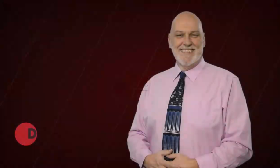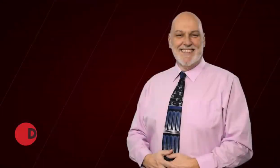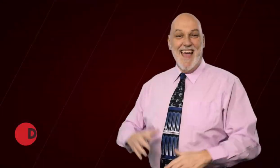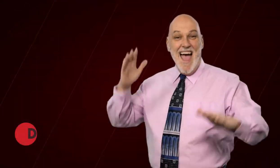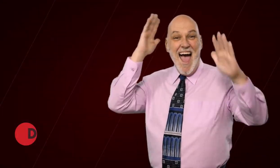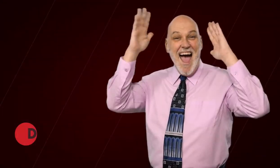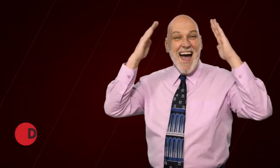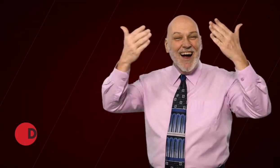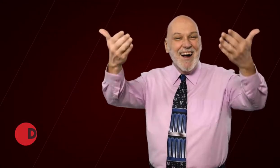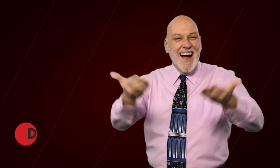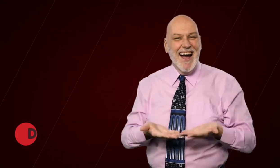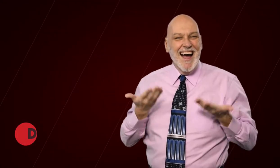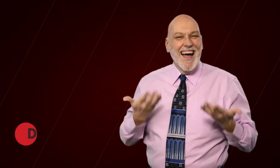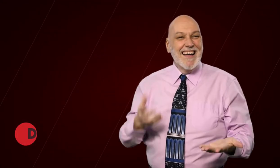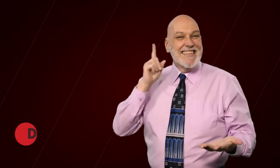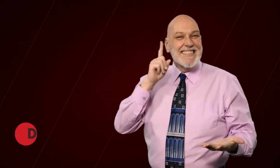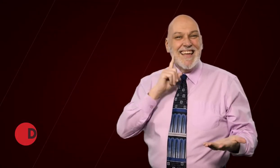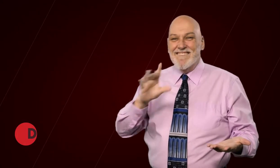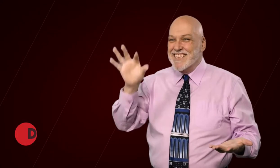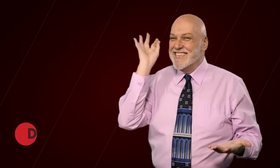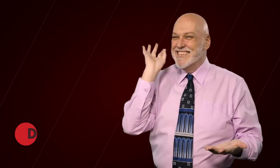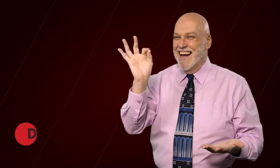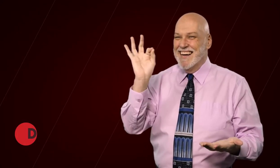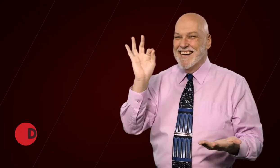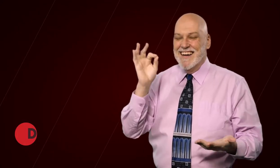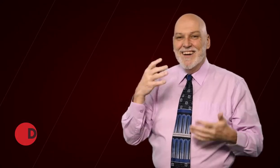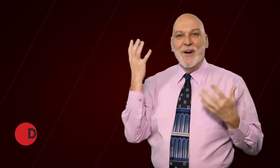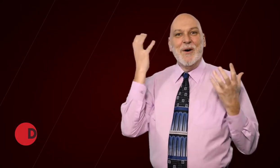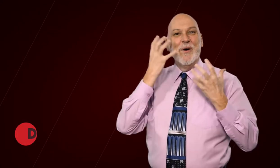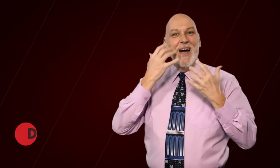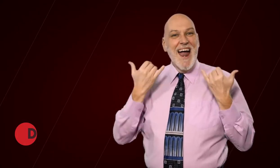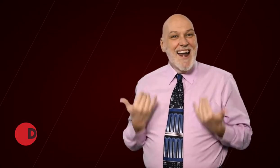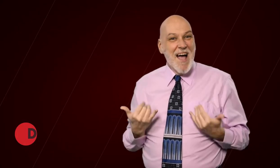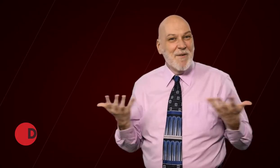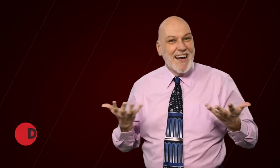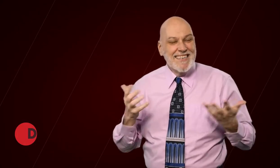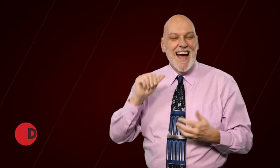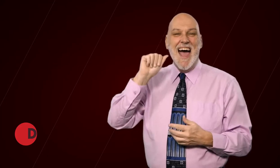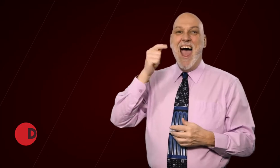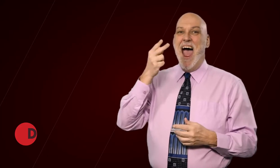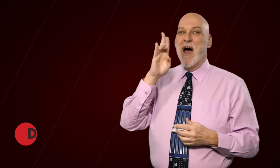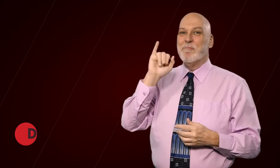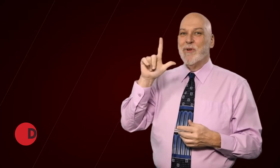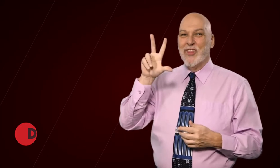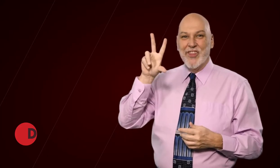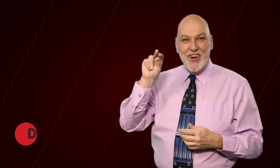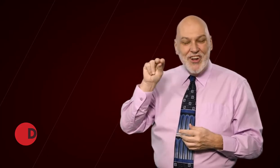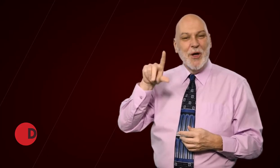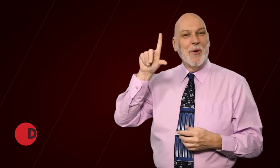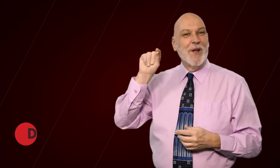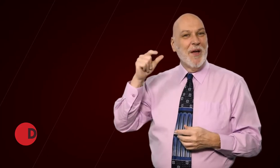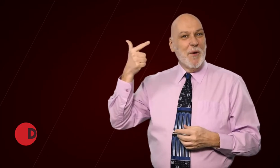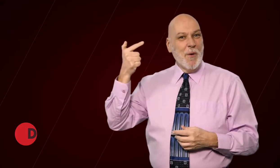[Anselmo]: Hello! This is DeafDots, 30 April 2021.